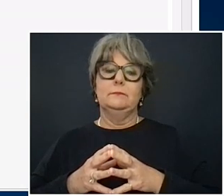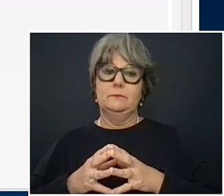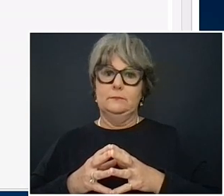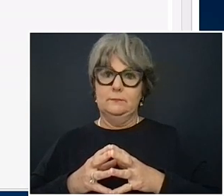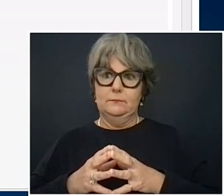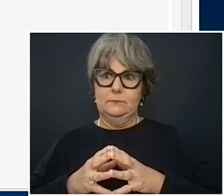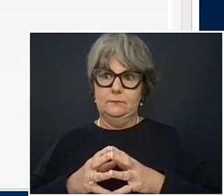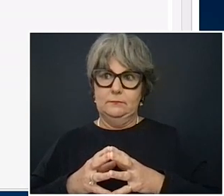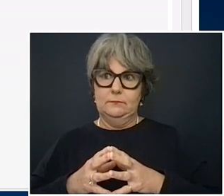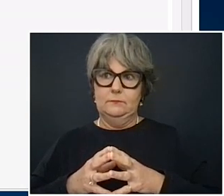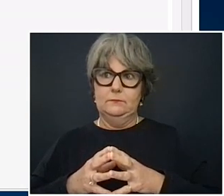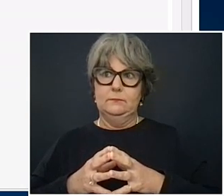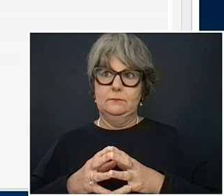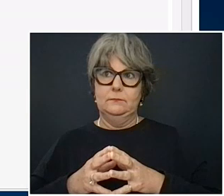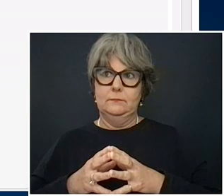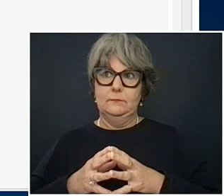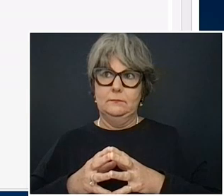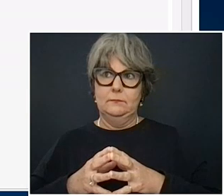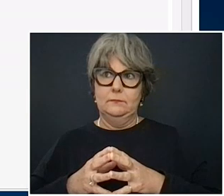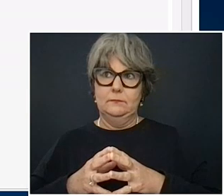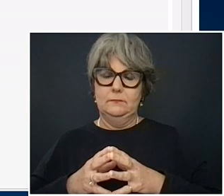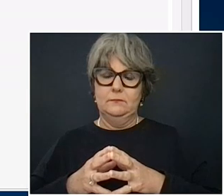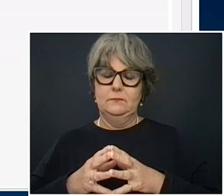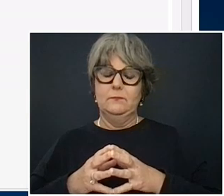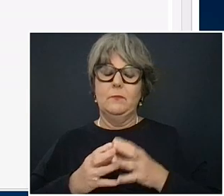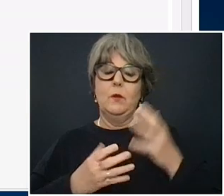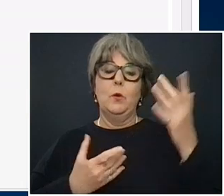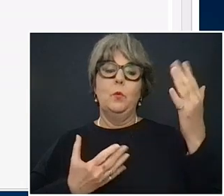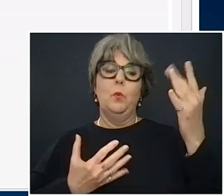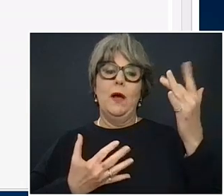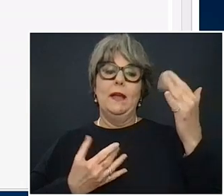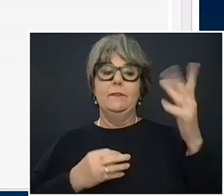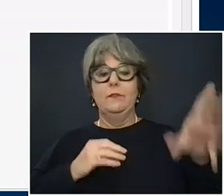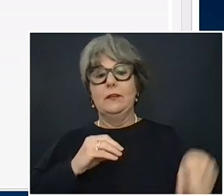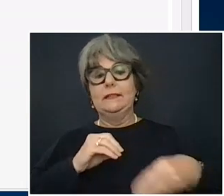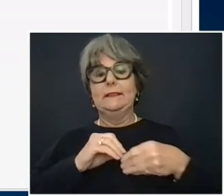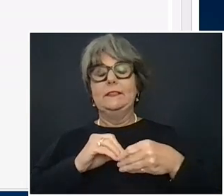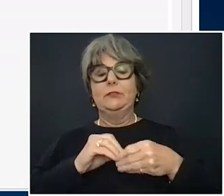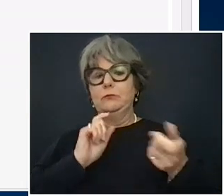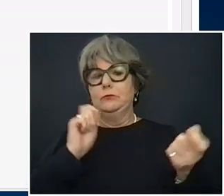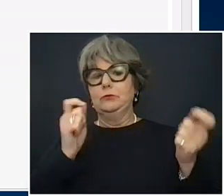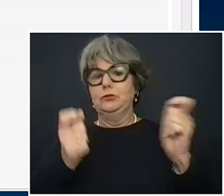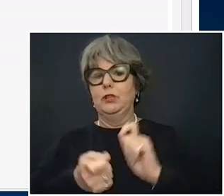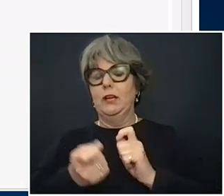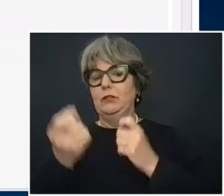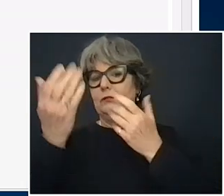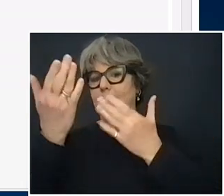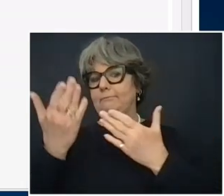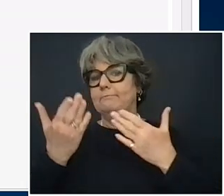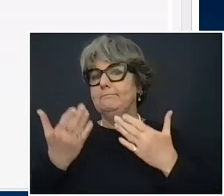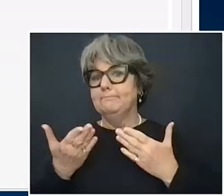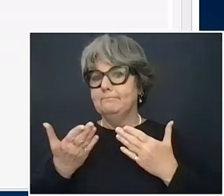additional explanation of the changes that you had recommended. Again, that was the reason for not making